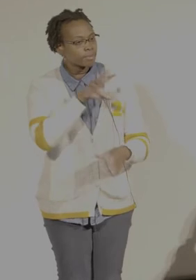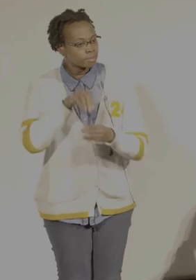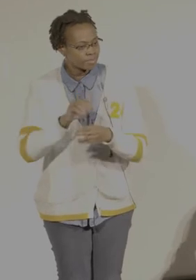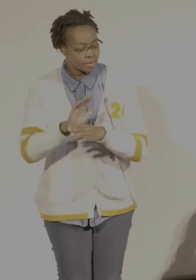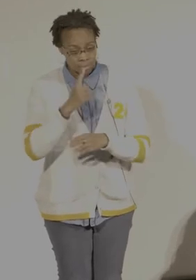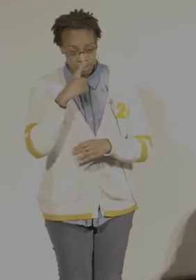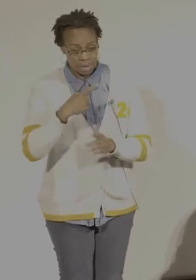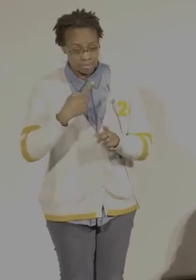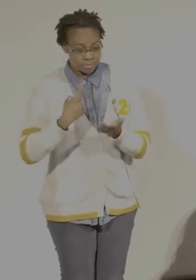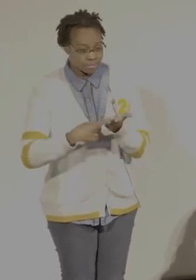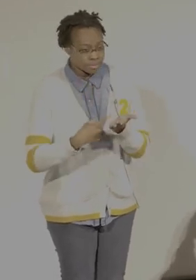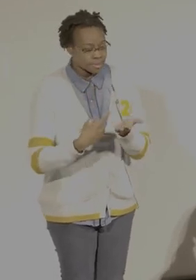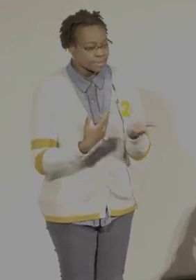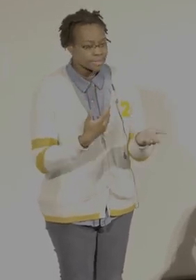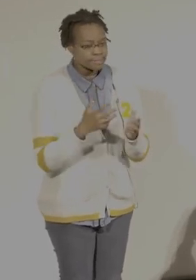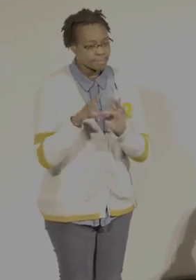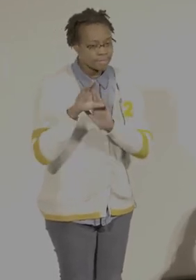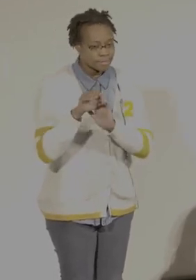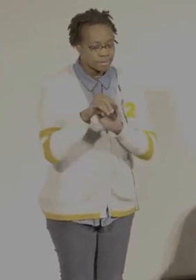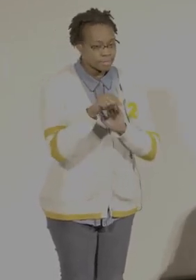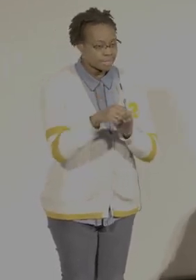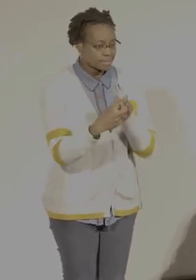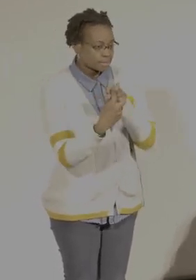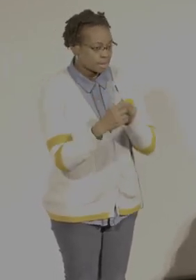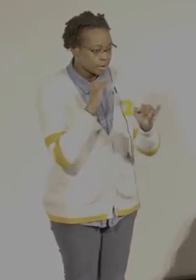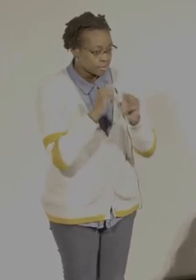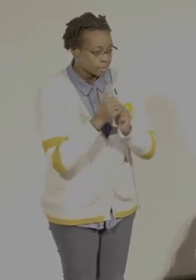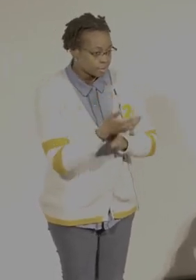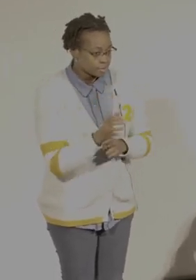Can you talk about filming the sit down interview with him too?